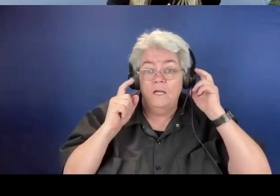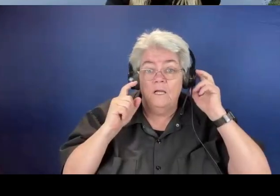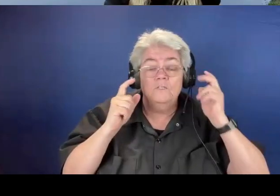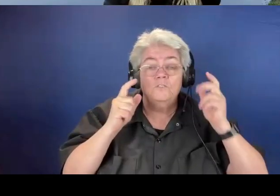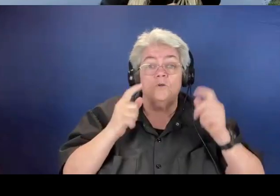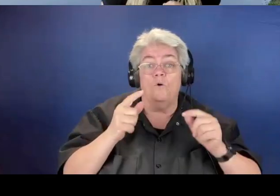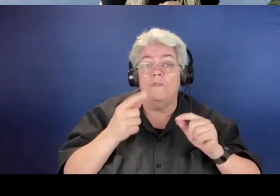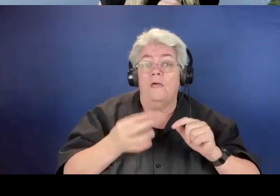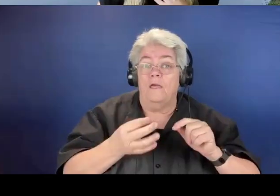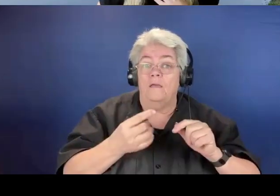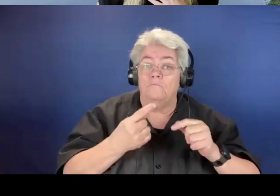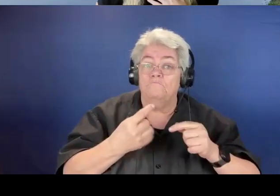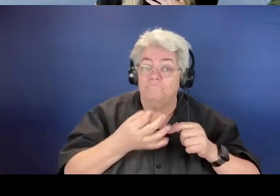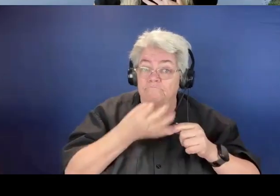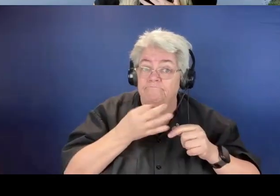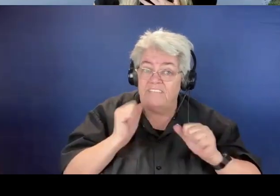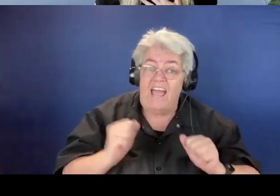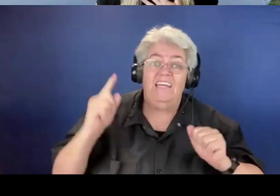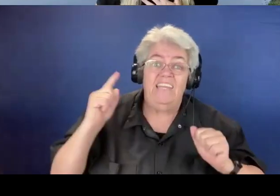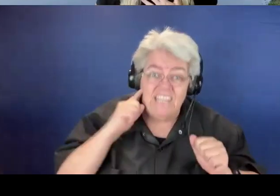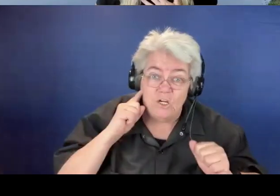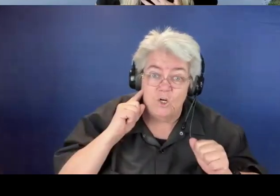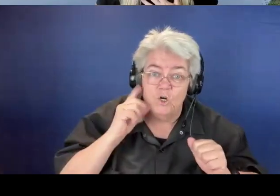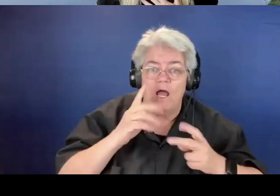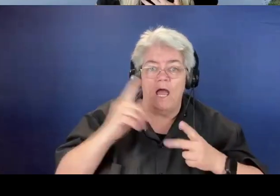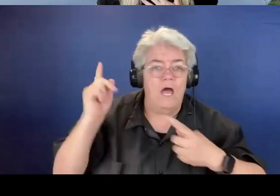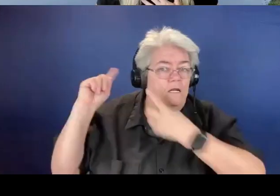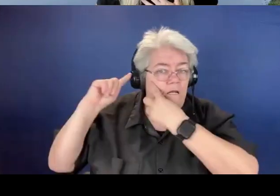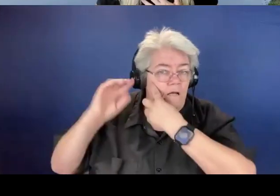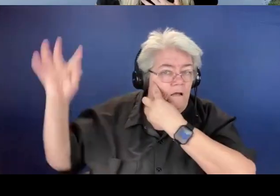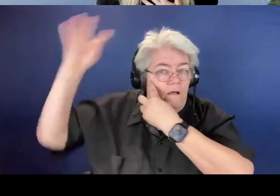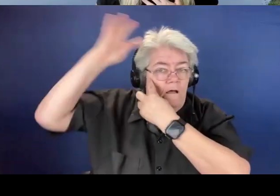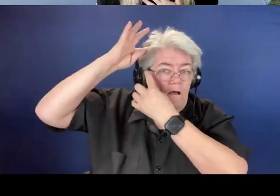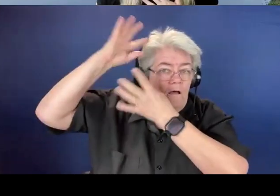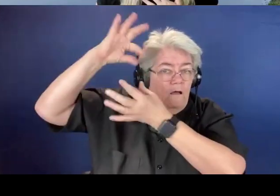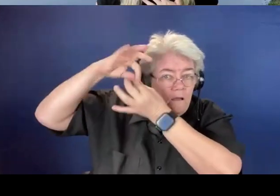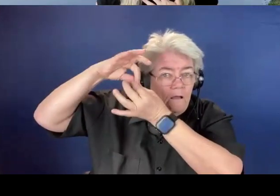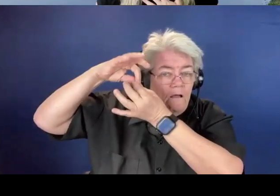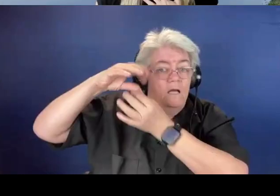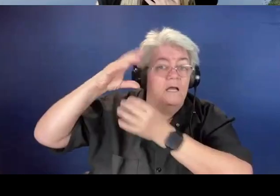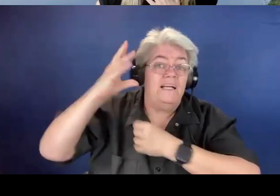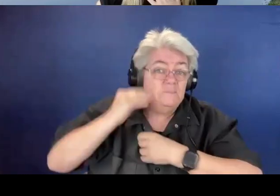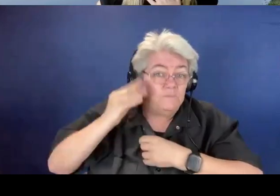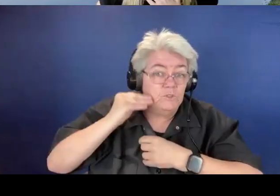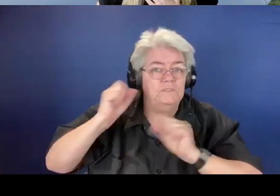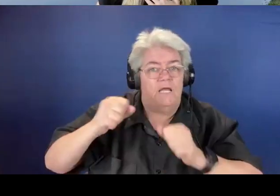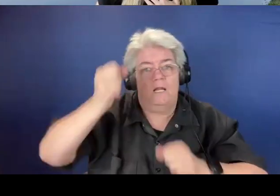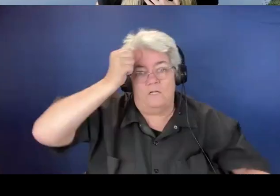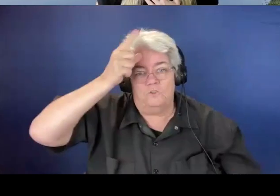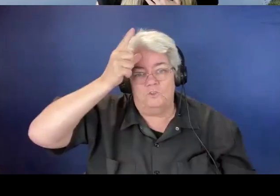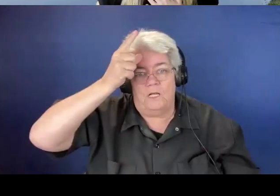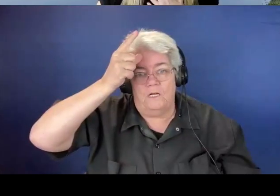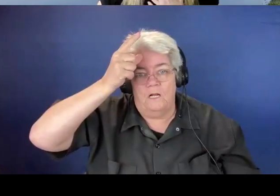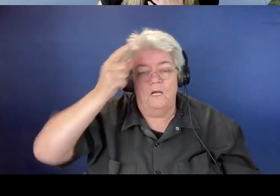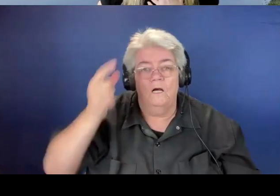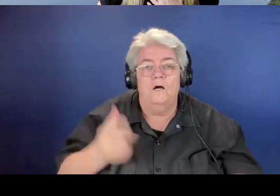So this is something we definitely want to keep in mind there. All right. Next slide.